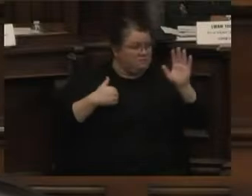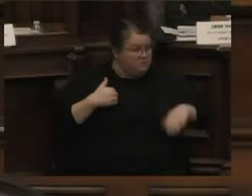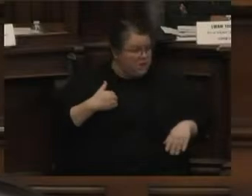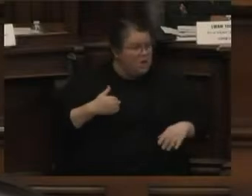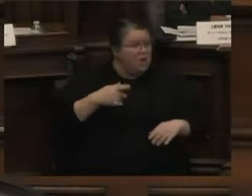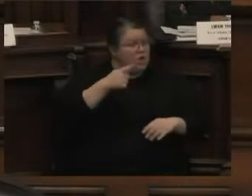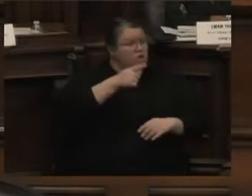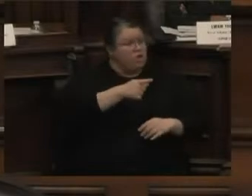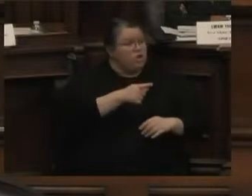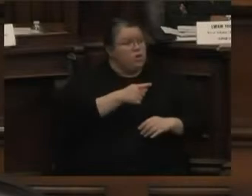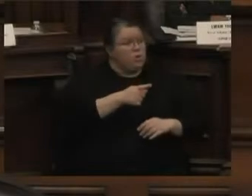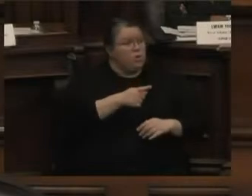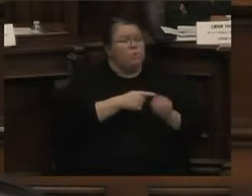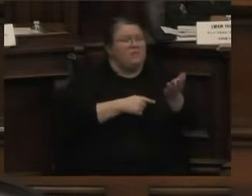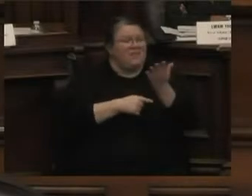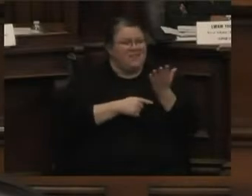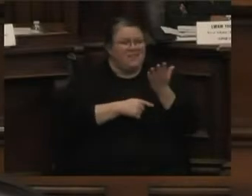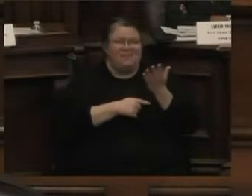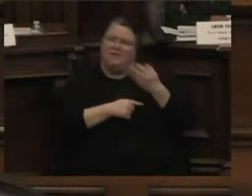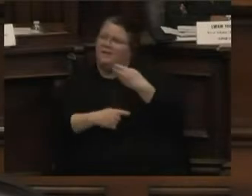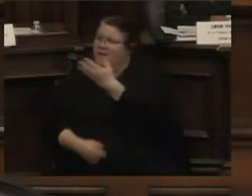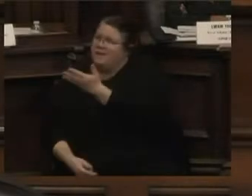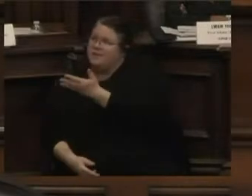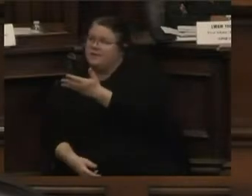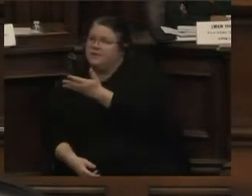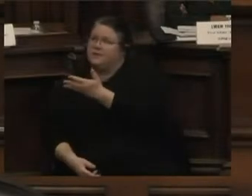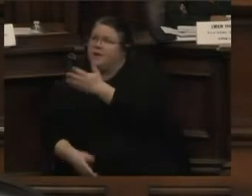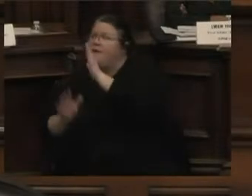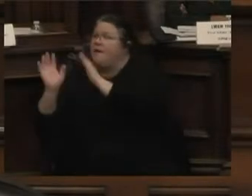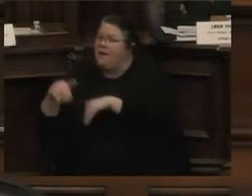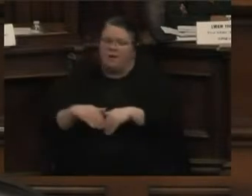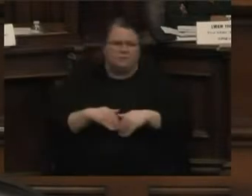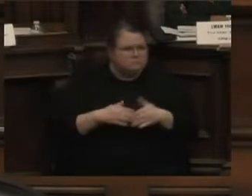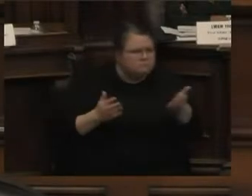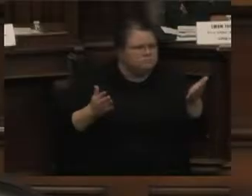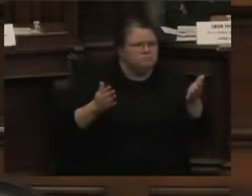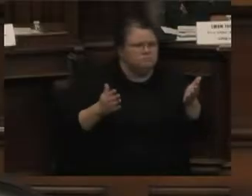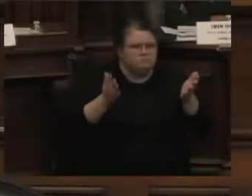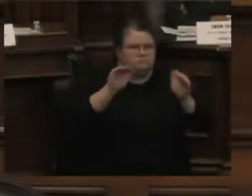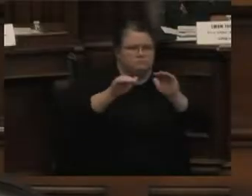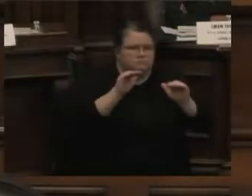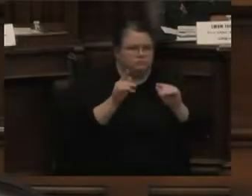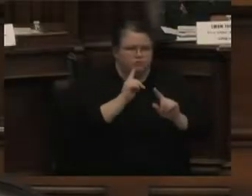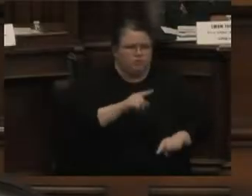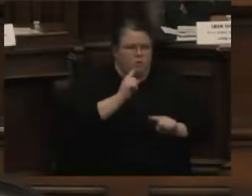processes that that that the city had, if you didn't report